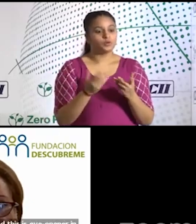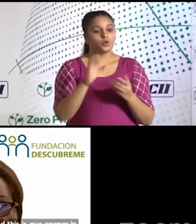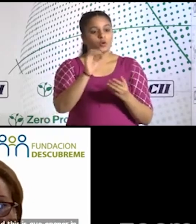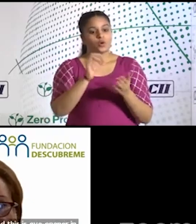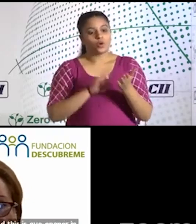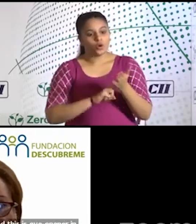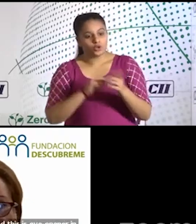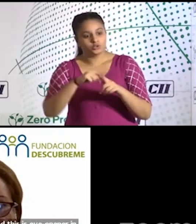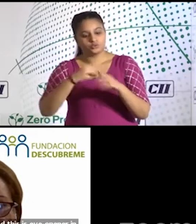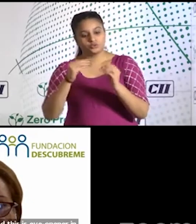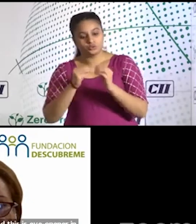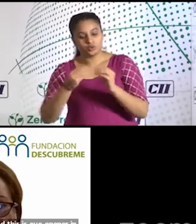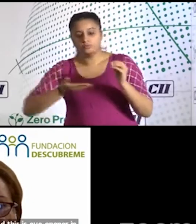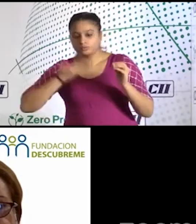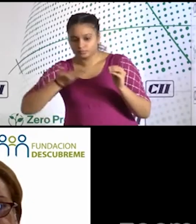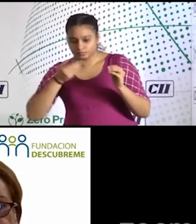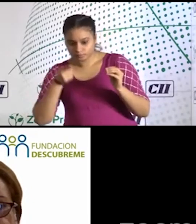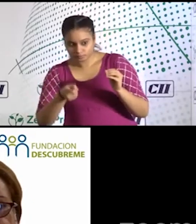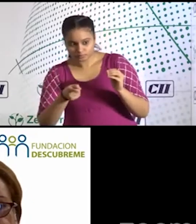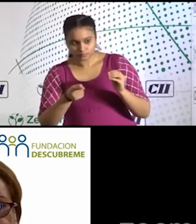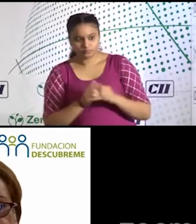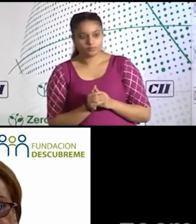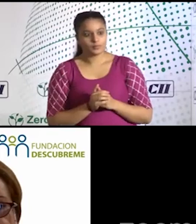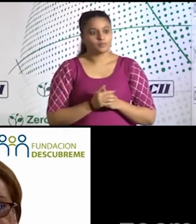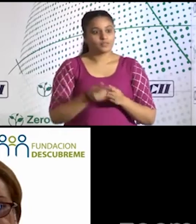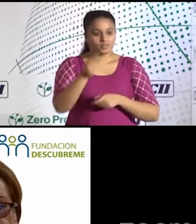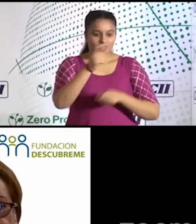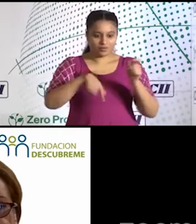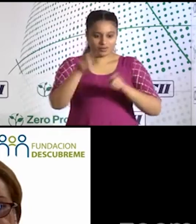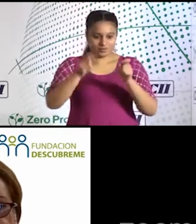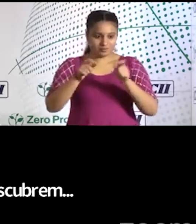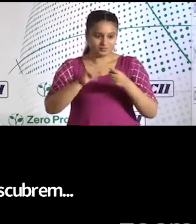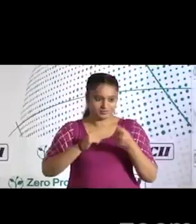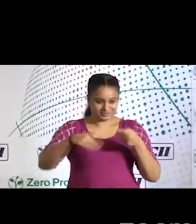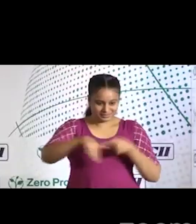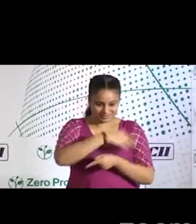So we map them with the buddy systems like all the engineers, how our bodies